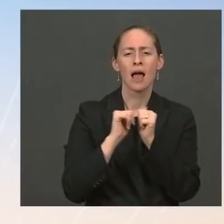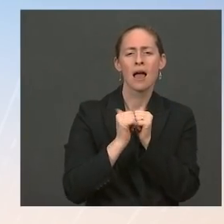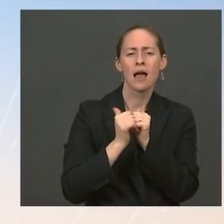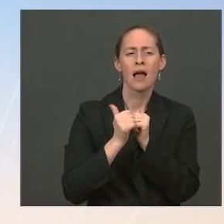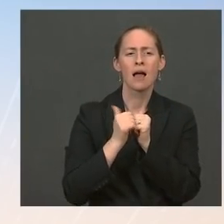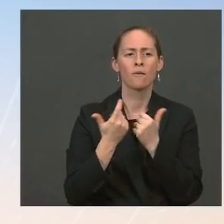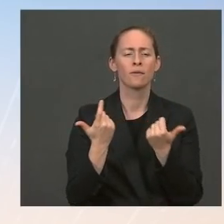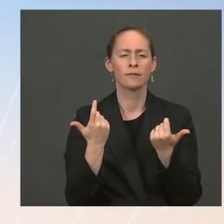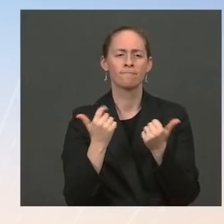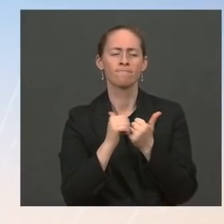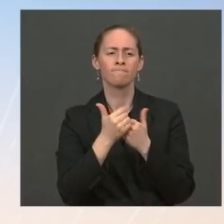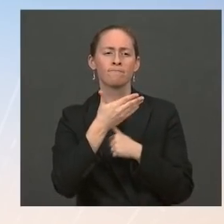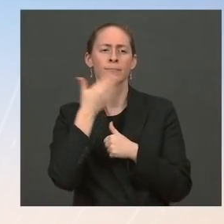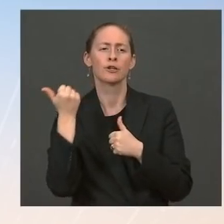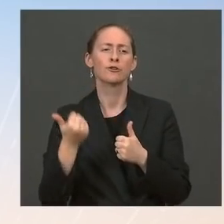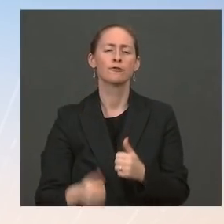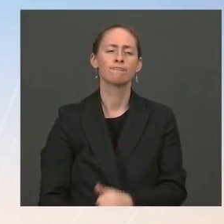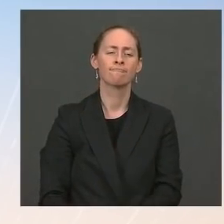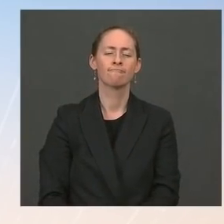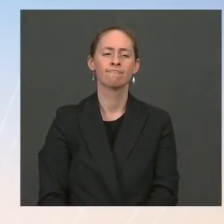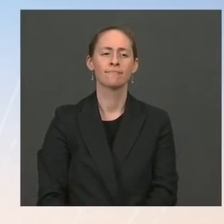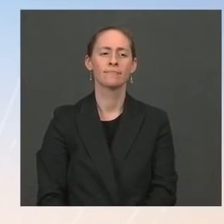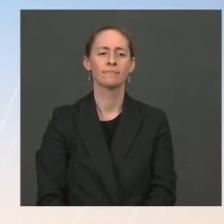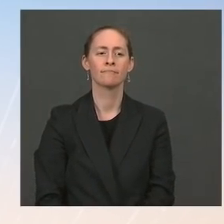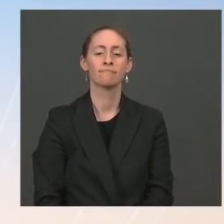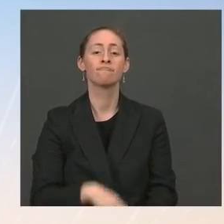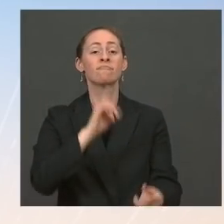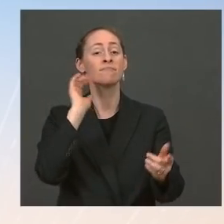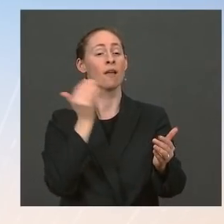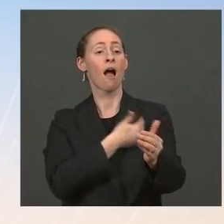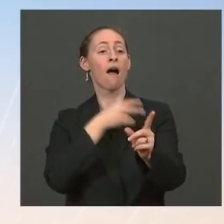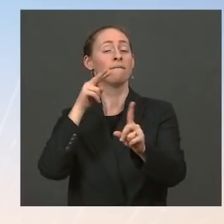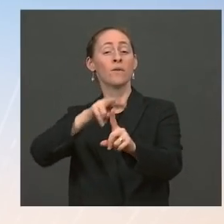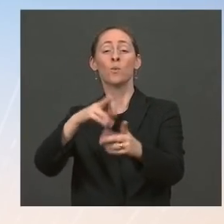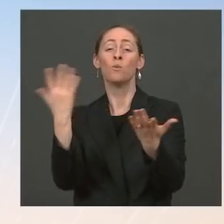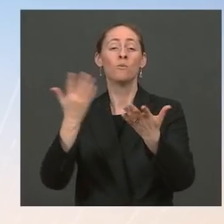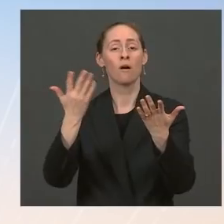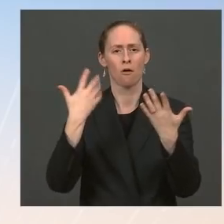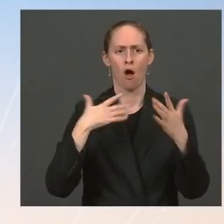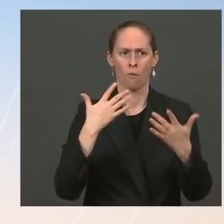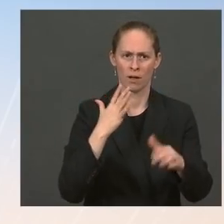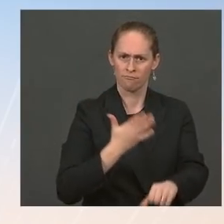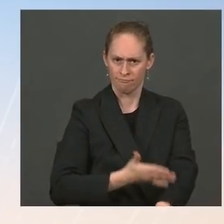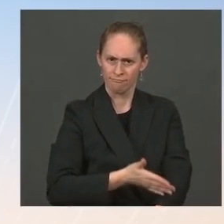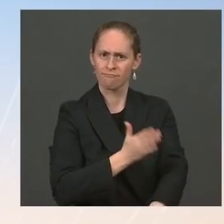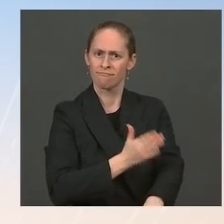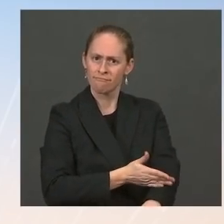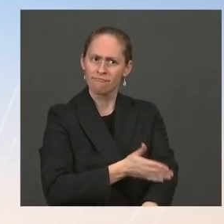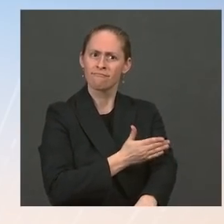in our view, we've made already to date. That includes making sure we're implementing, as it relates to the infrastructure bill,